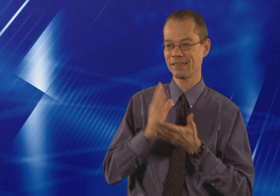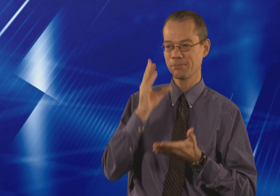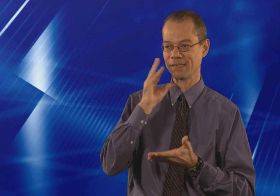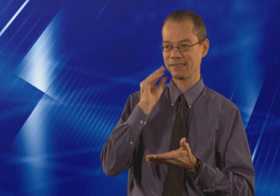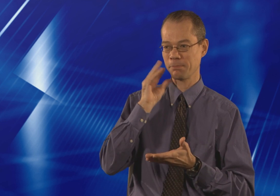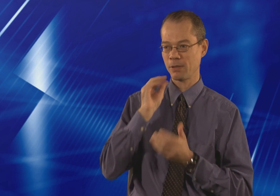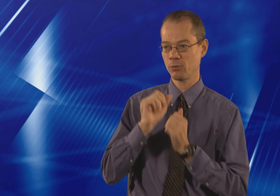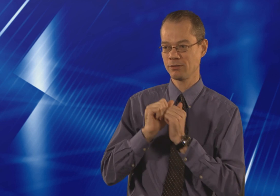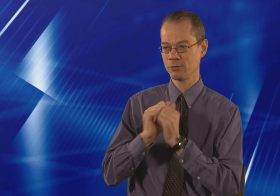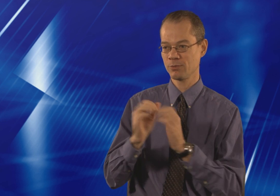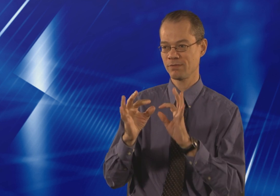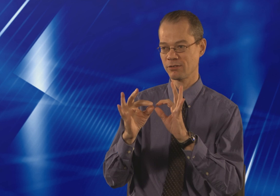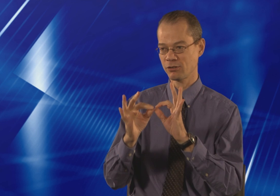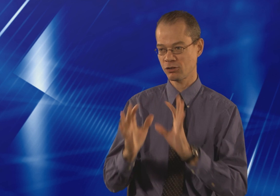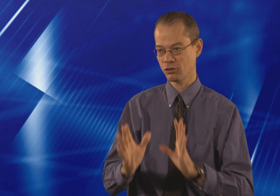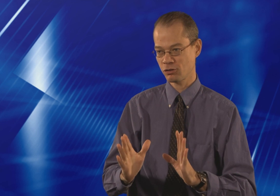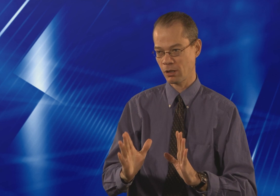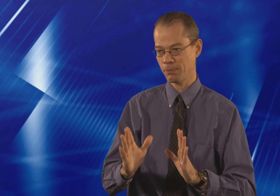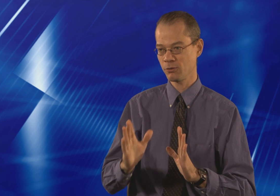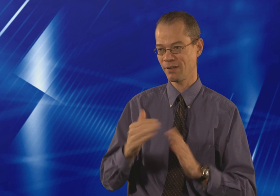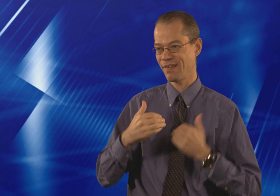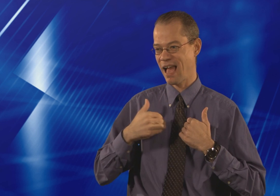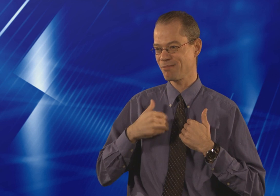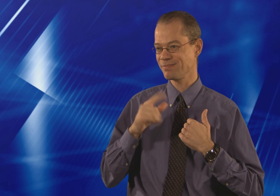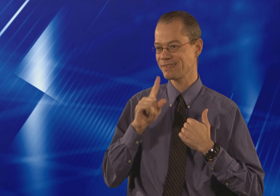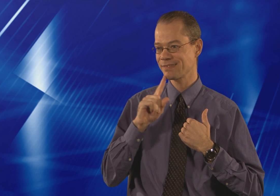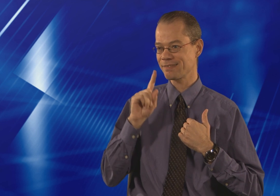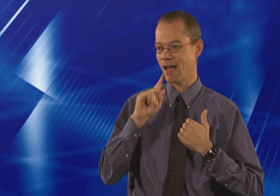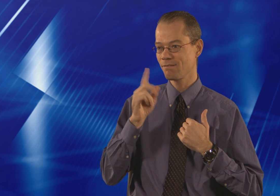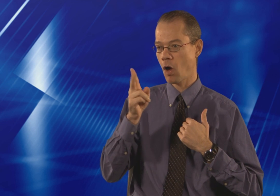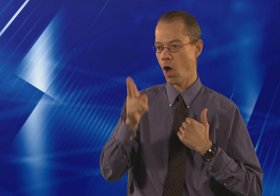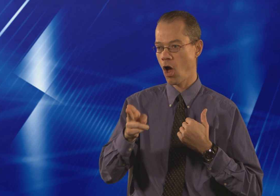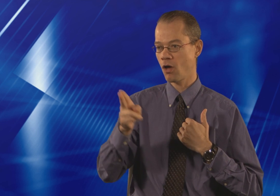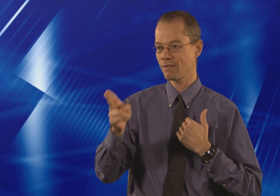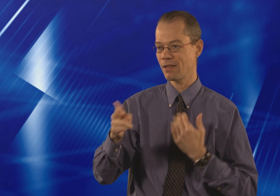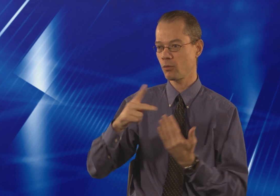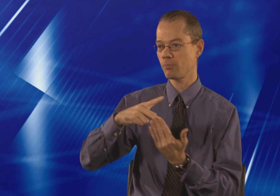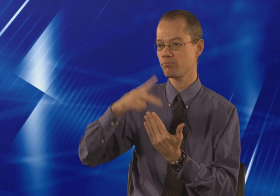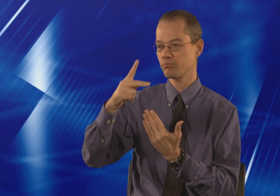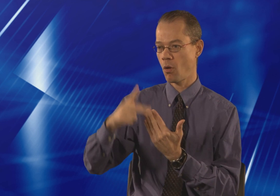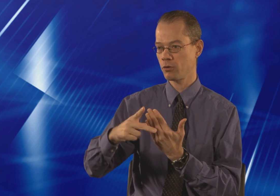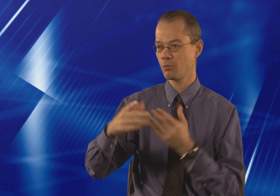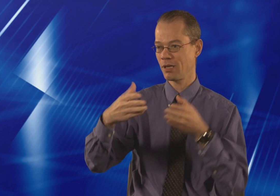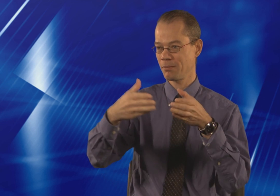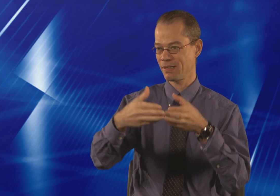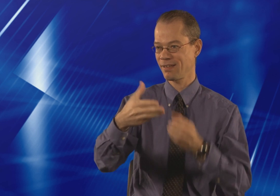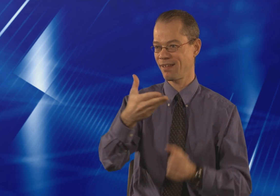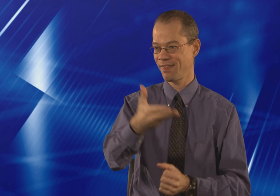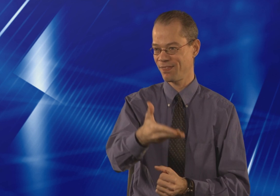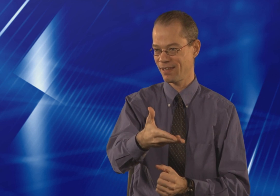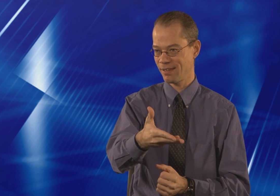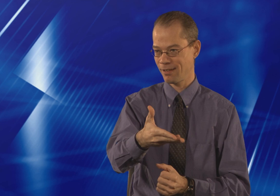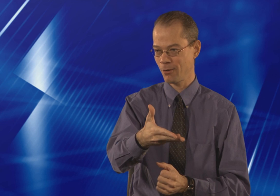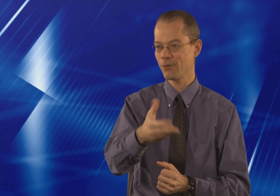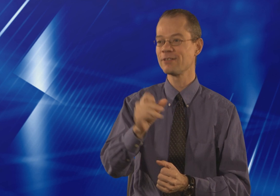some experience with interpreters. That college had a deaf and hard of hearing program there.